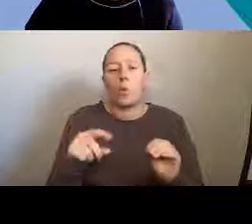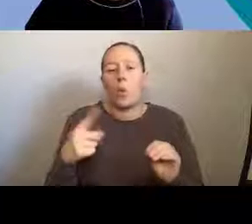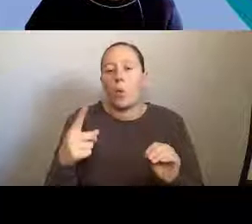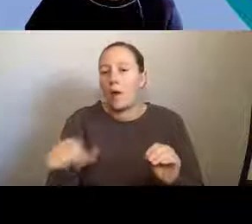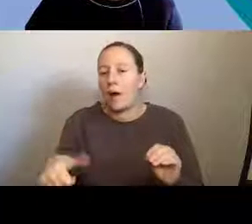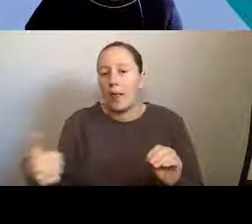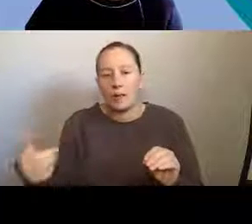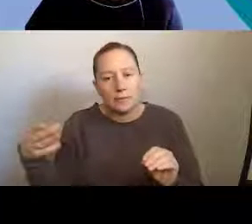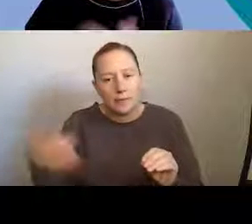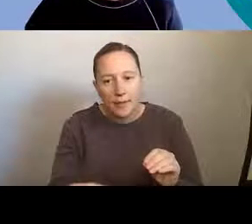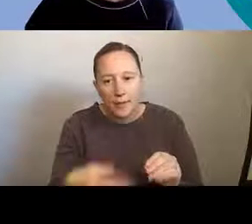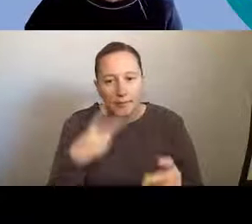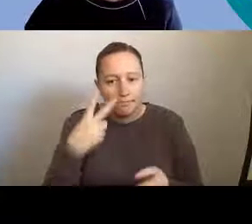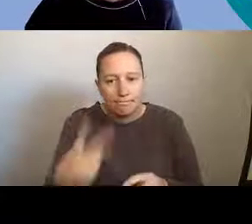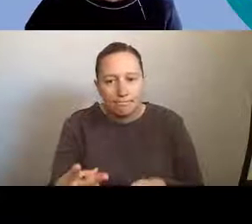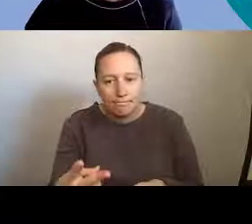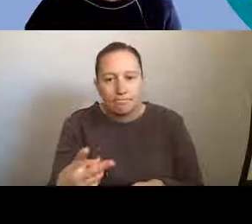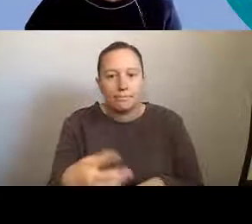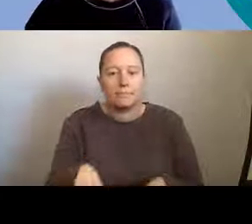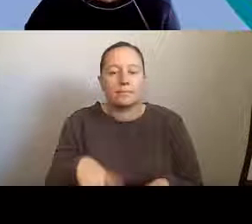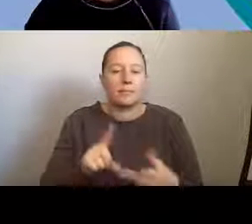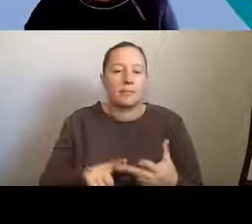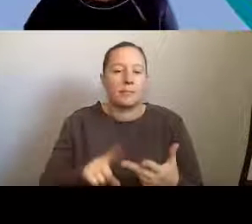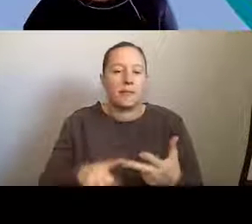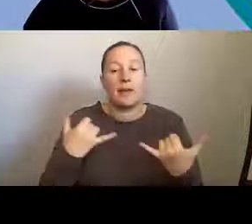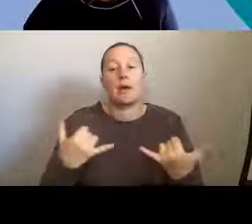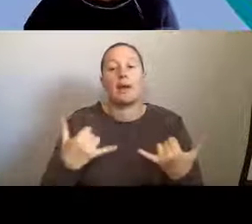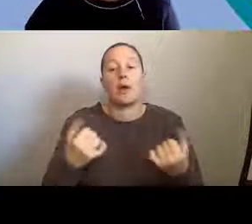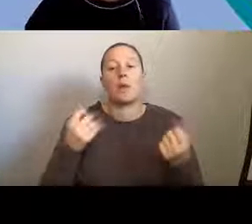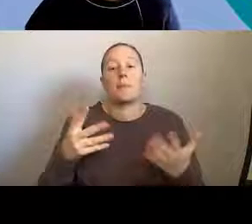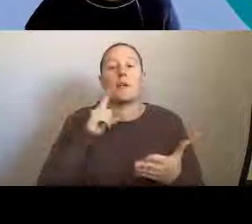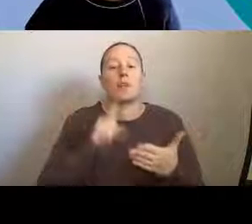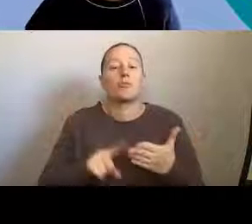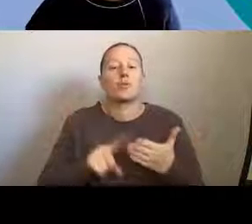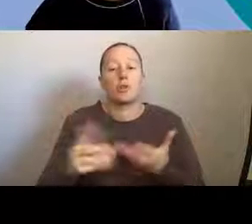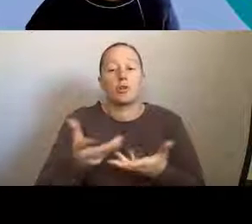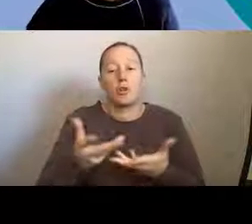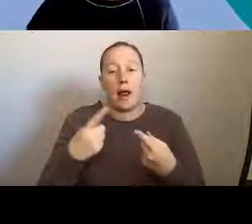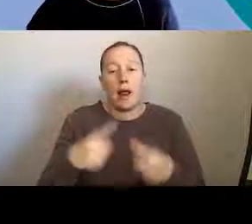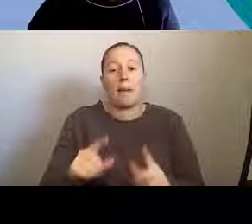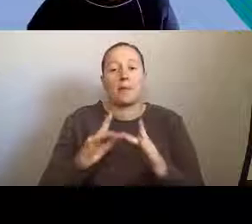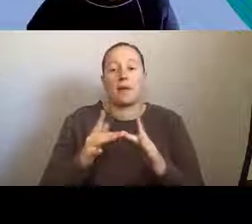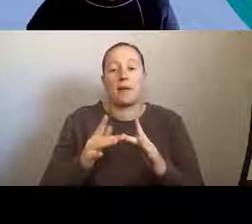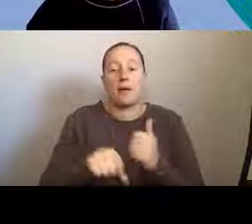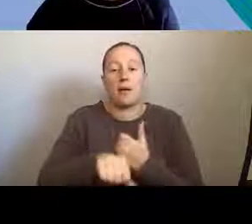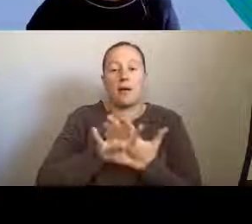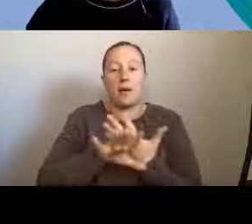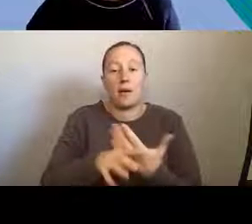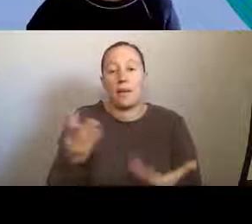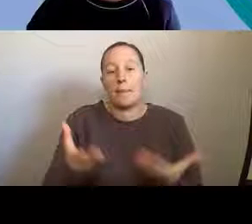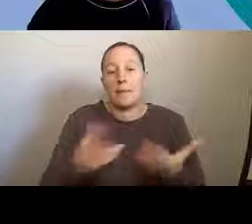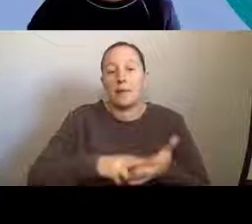Since a lot of research interactions now occur online, this might mean informing your prospective participant